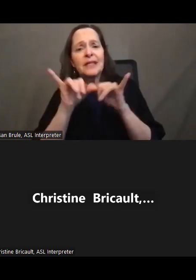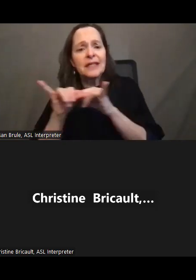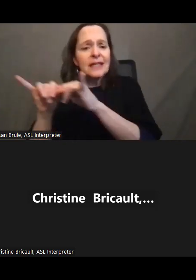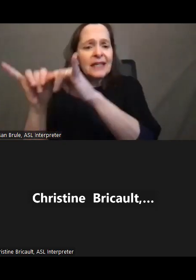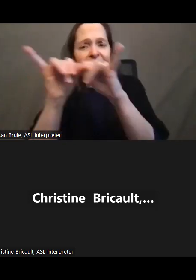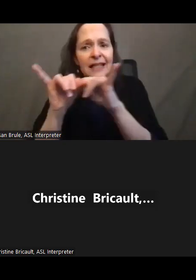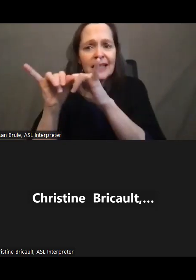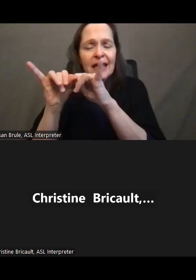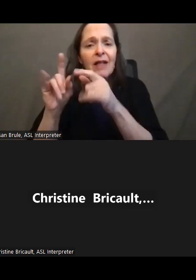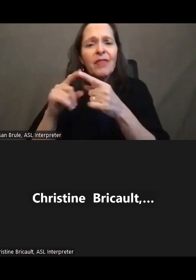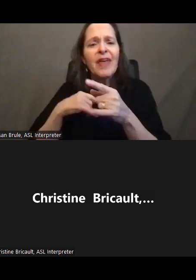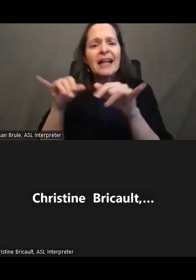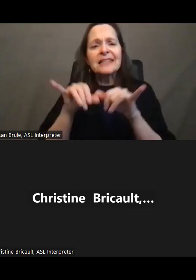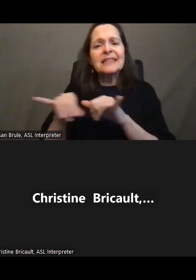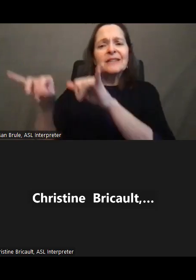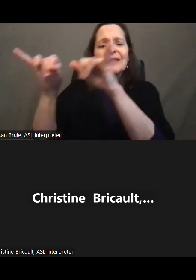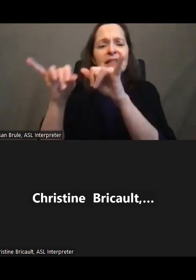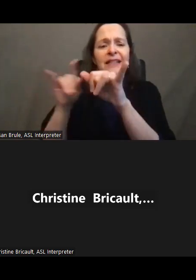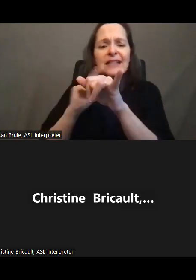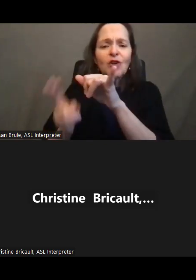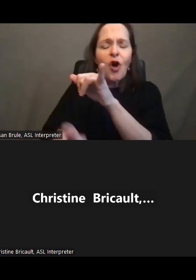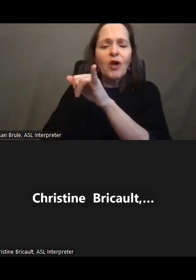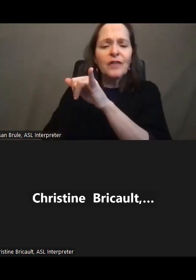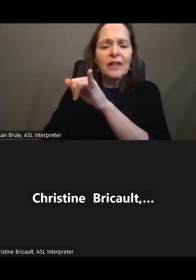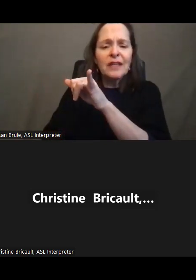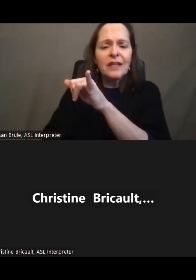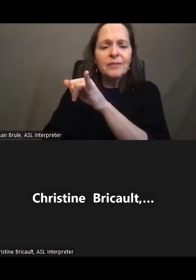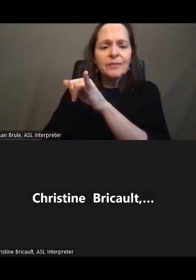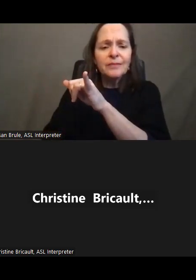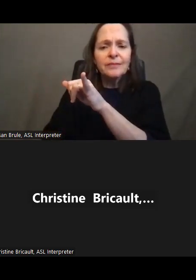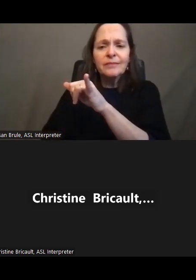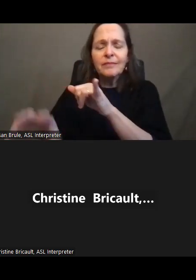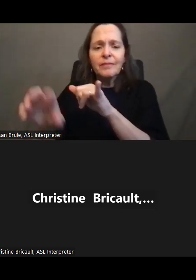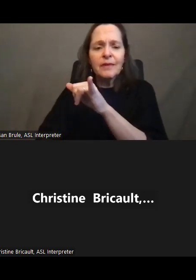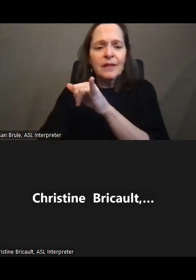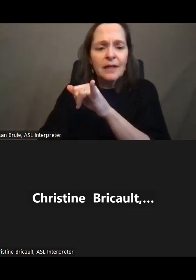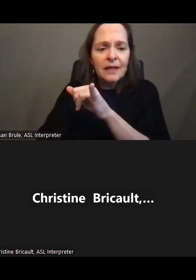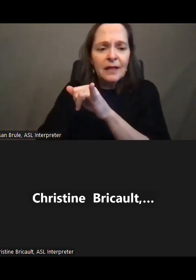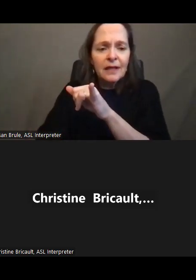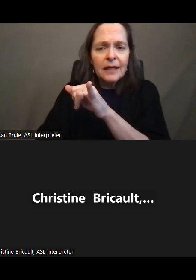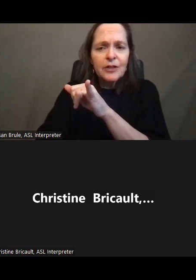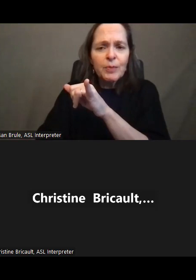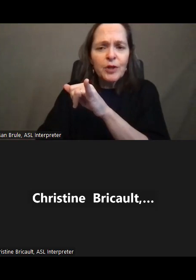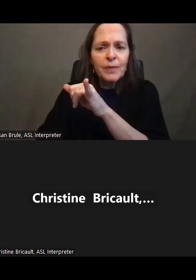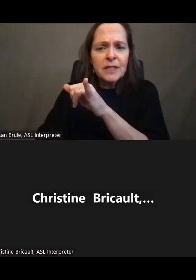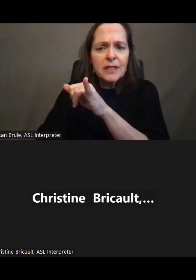The interpreter missed the standard.